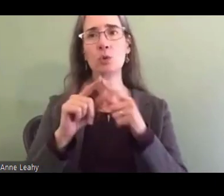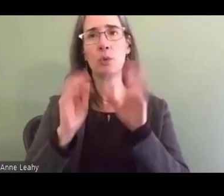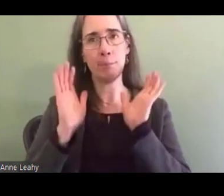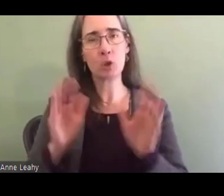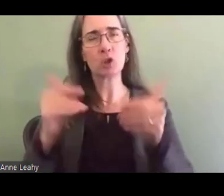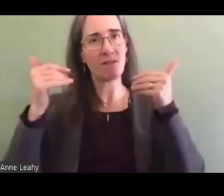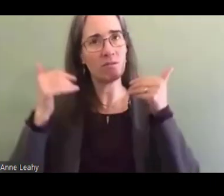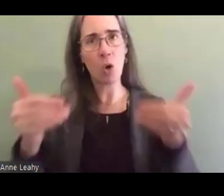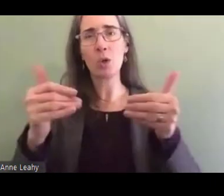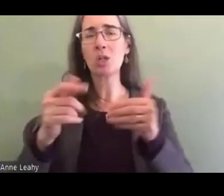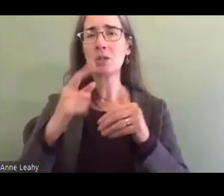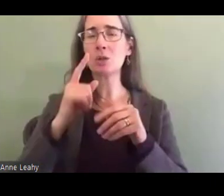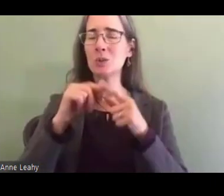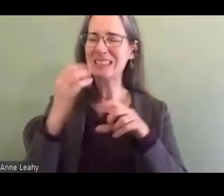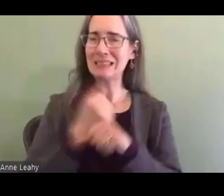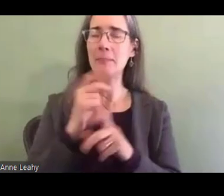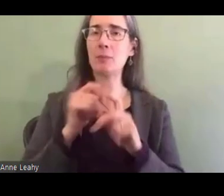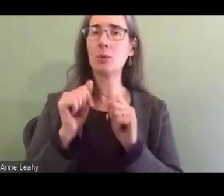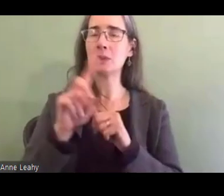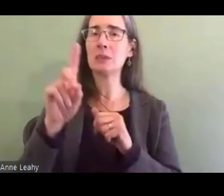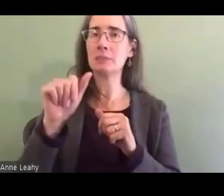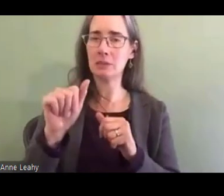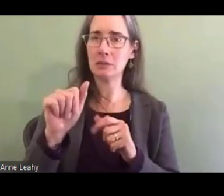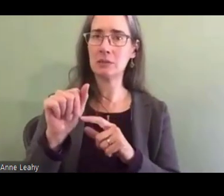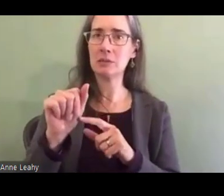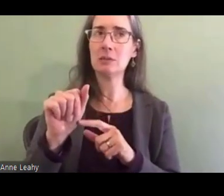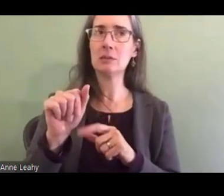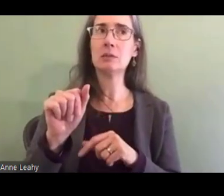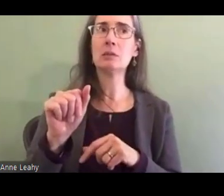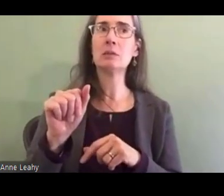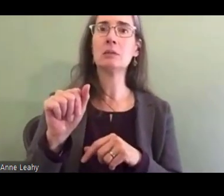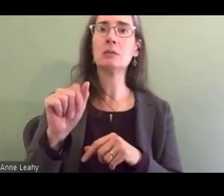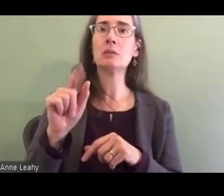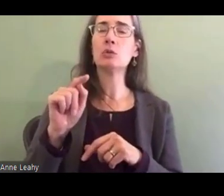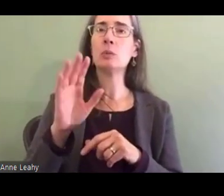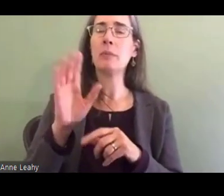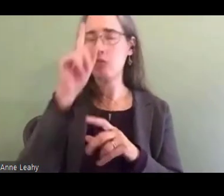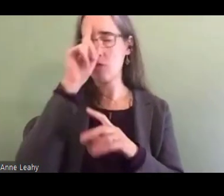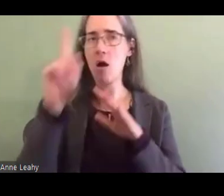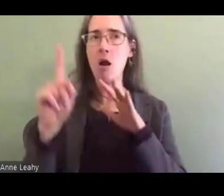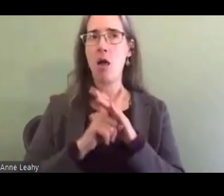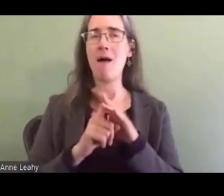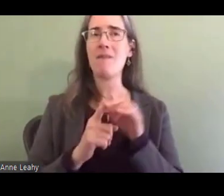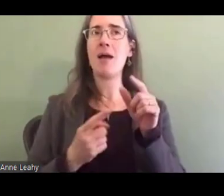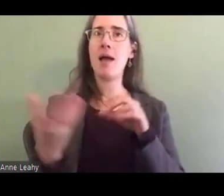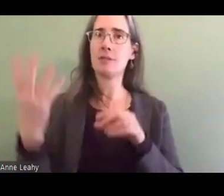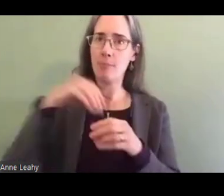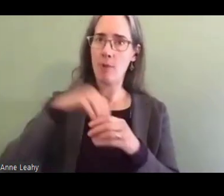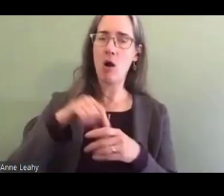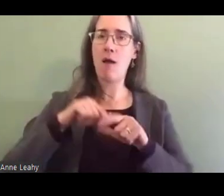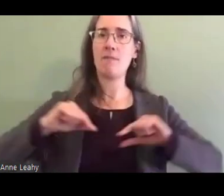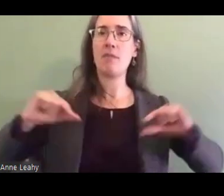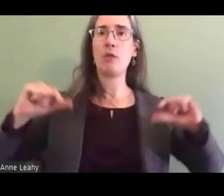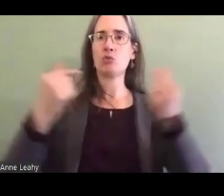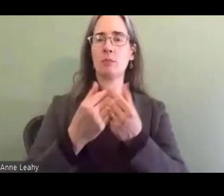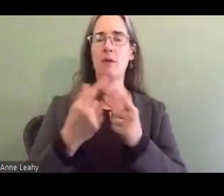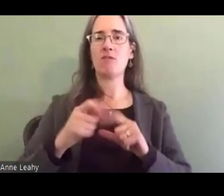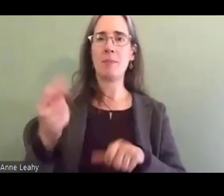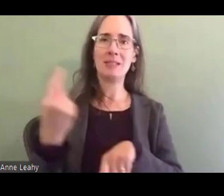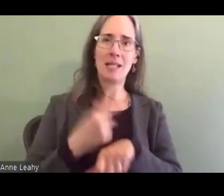to get people with disabilities to be thought of as part of the group from day one.